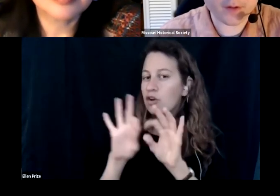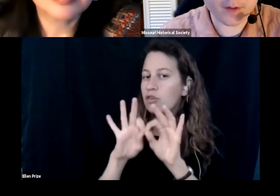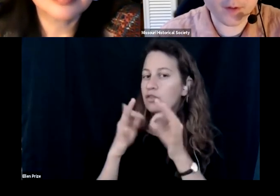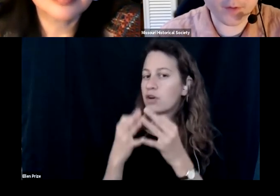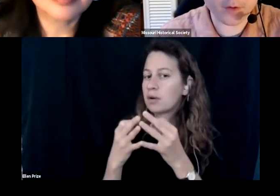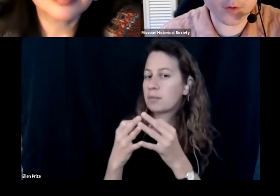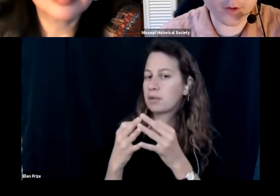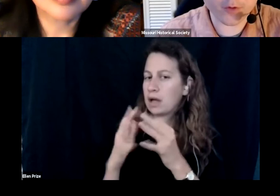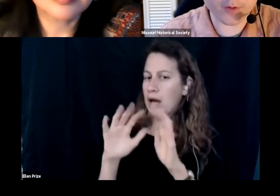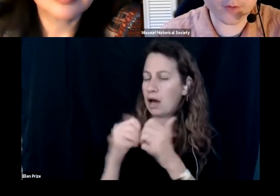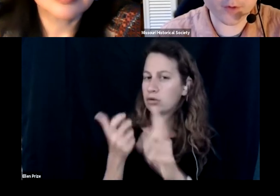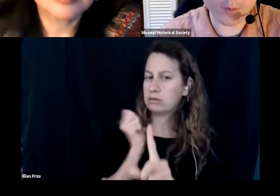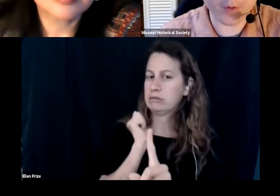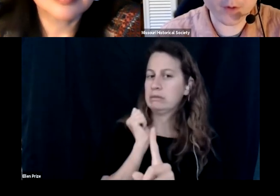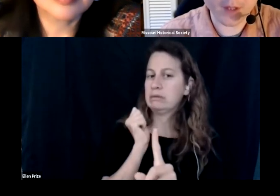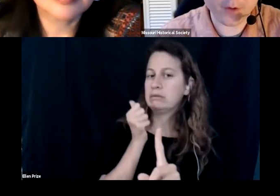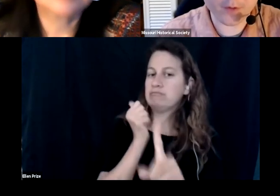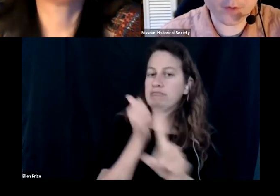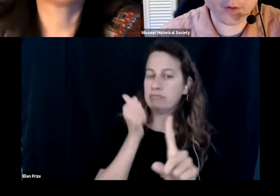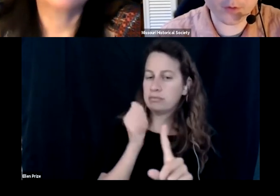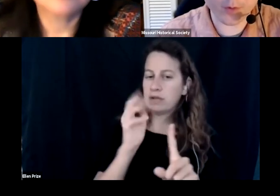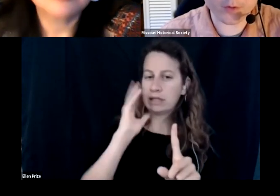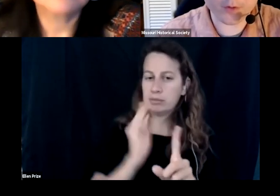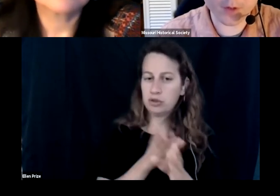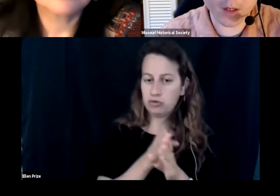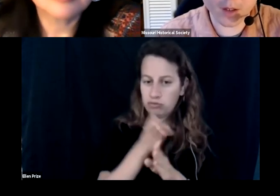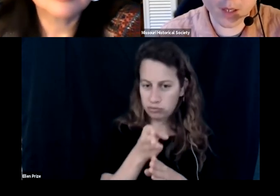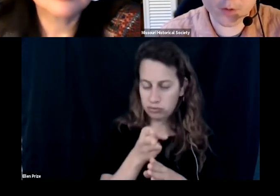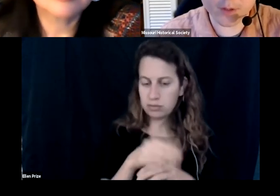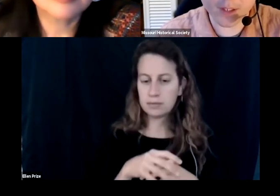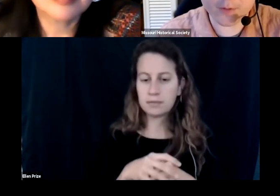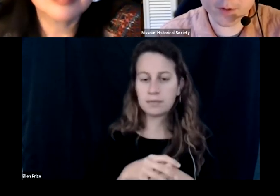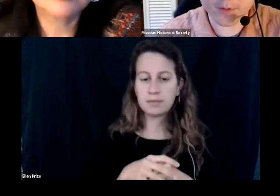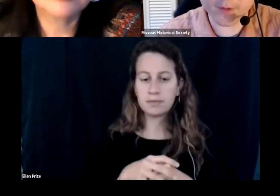speaks to the paranoia. One Piece of advocacy that, that I'm